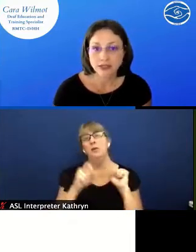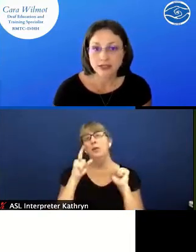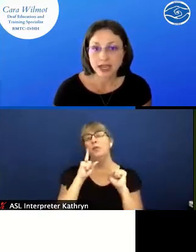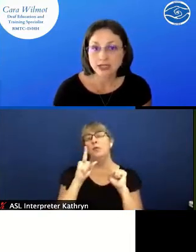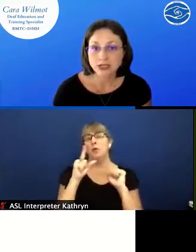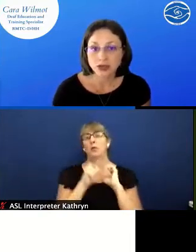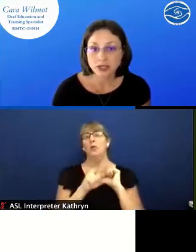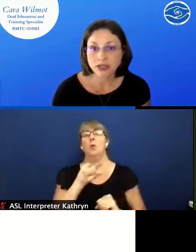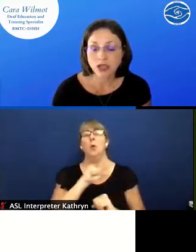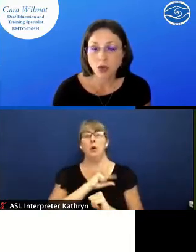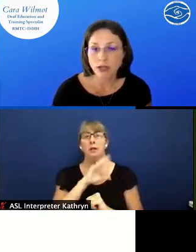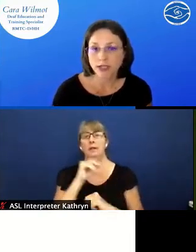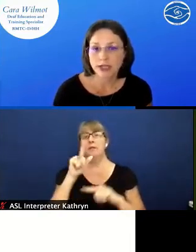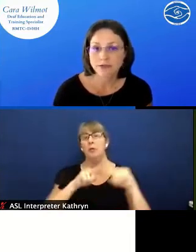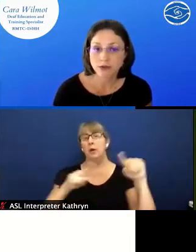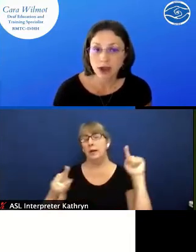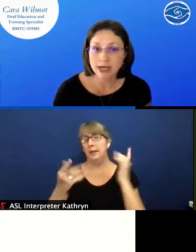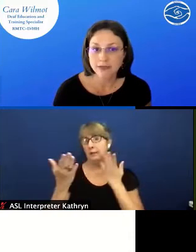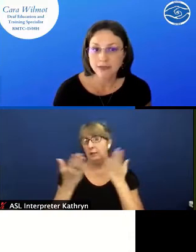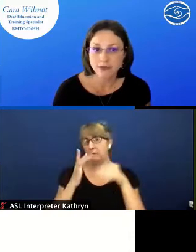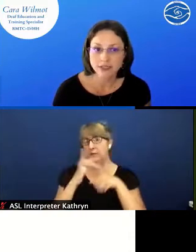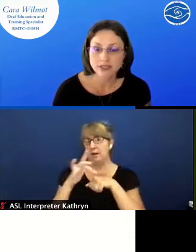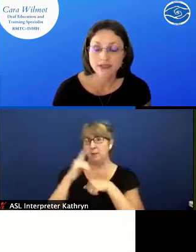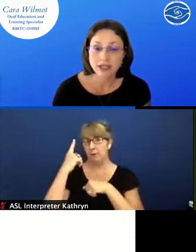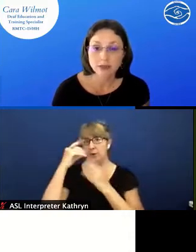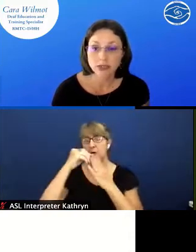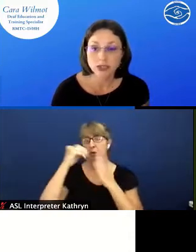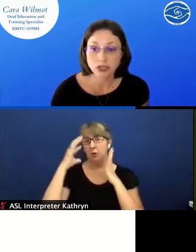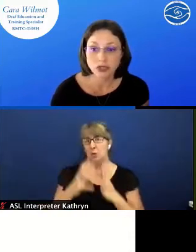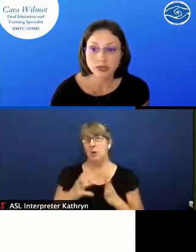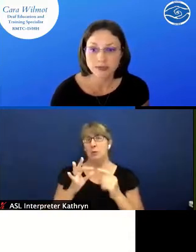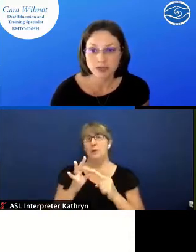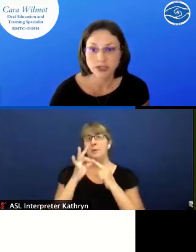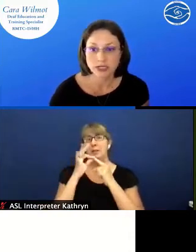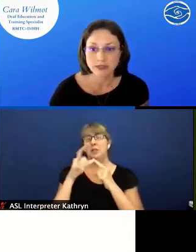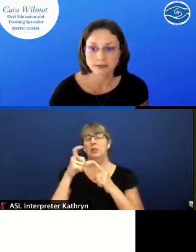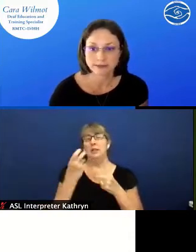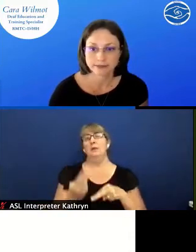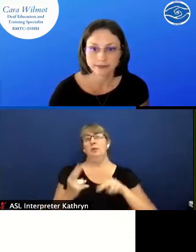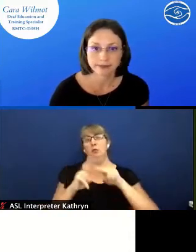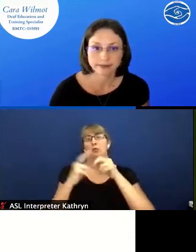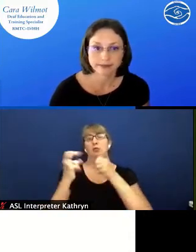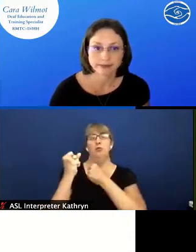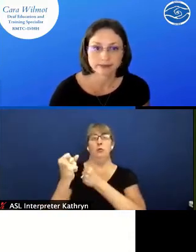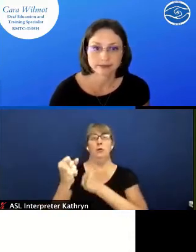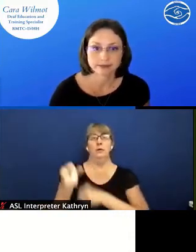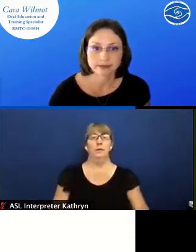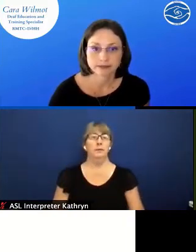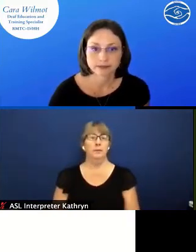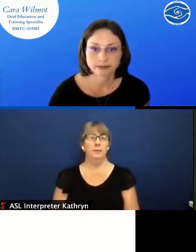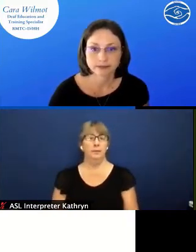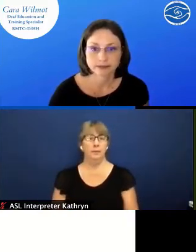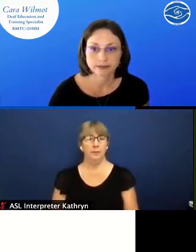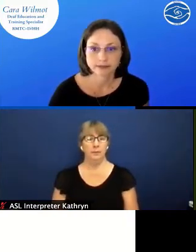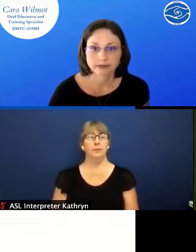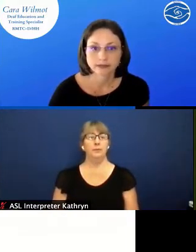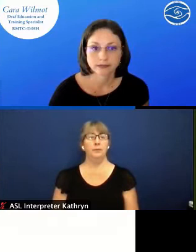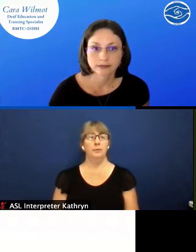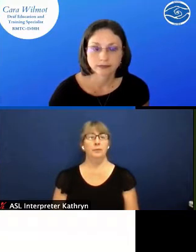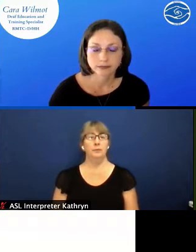designed to strengthen the quality and variety of services available to students with special needs.